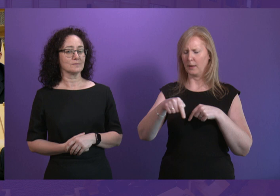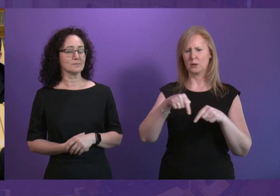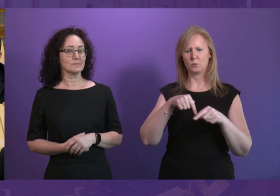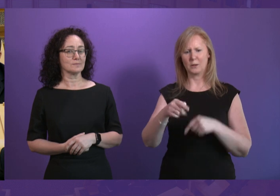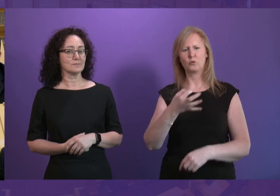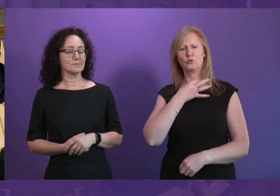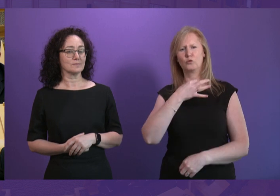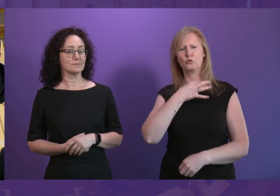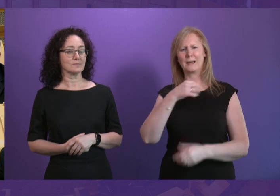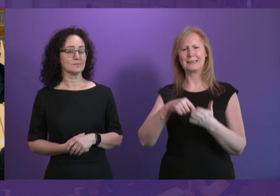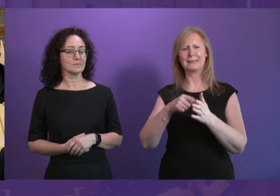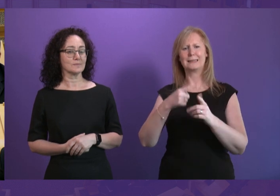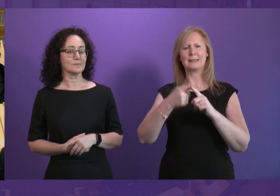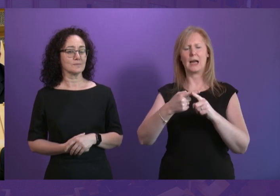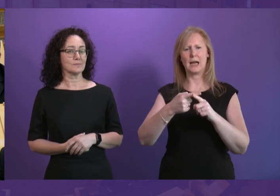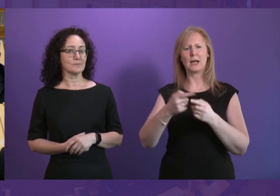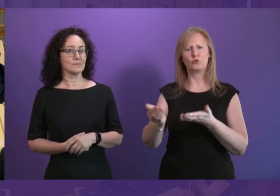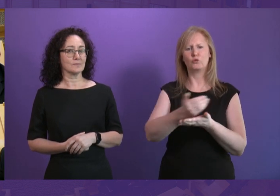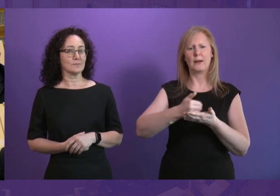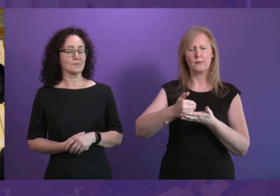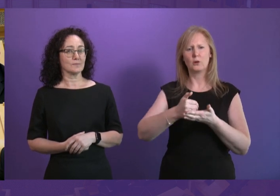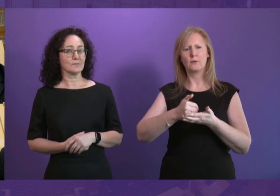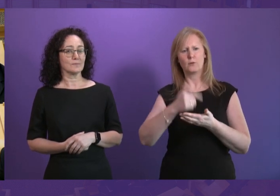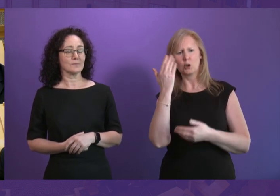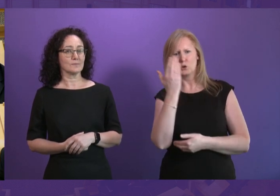which pays for our schools and hospitals, being lost to Scotland as people take their